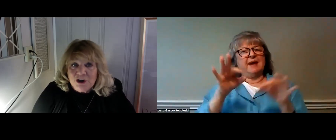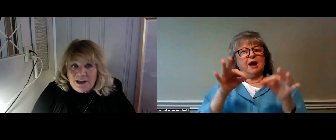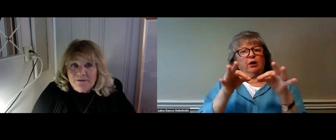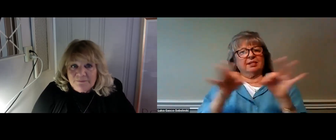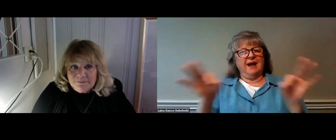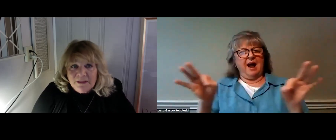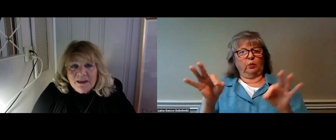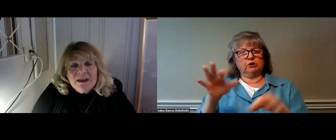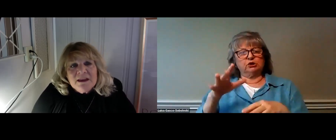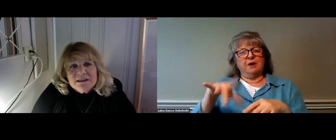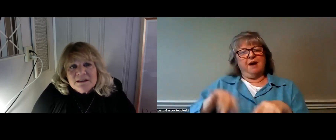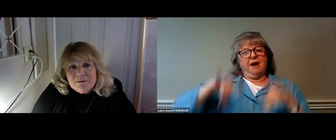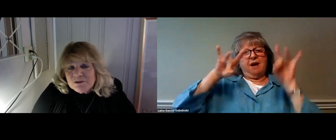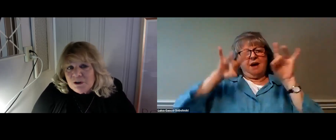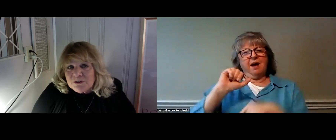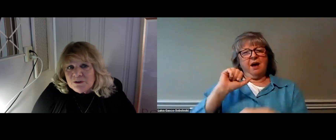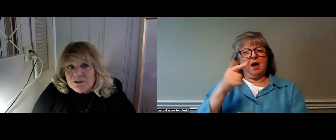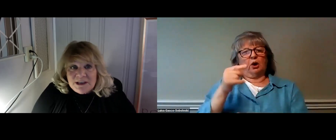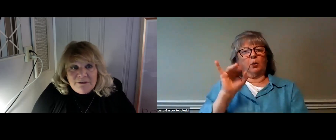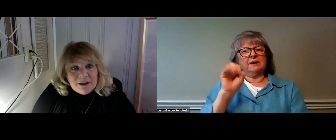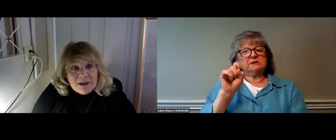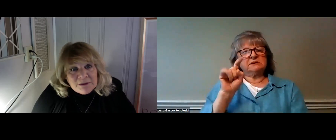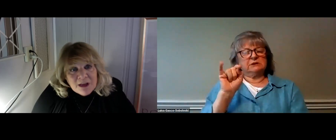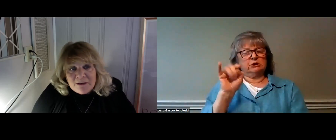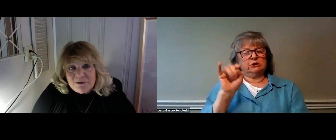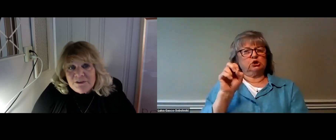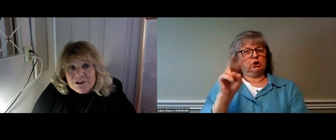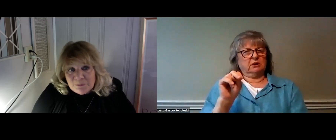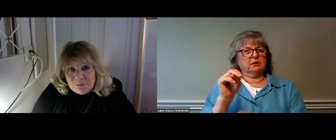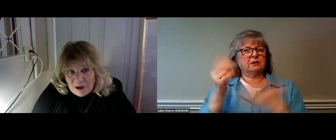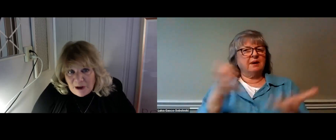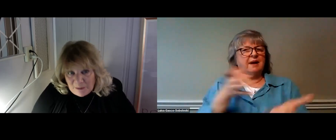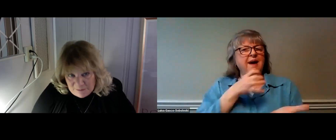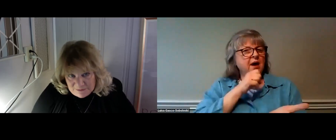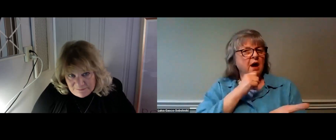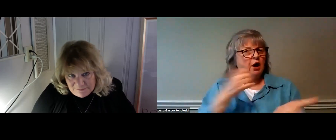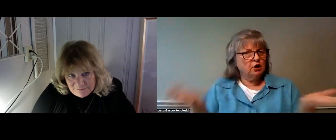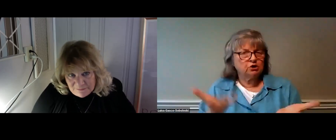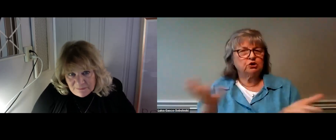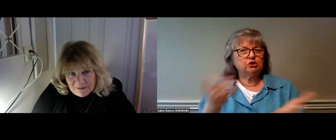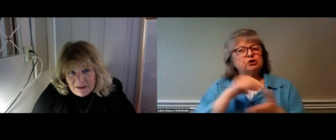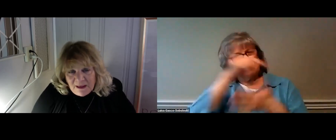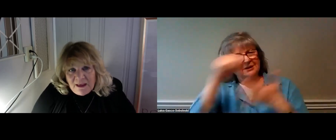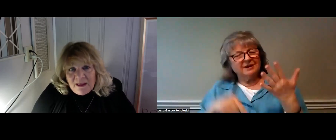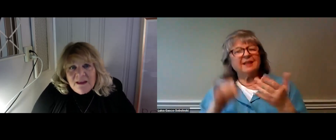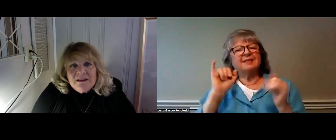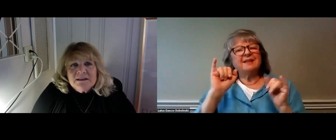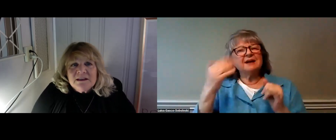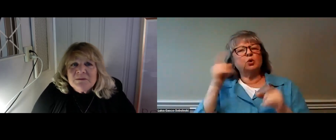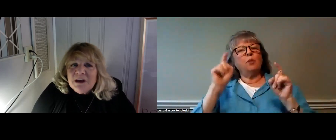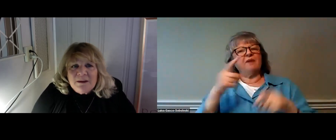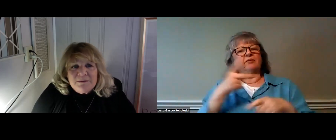learning. Some children are deaf and blind with vision problems. Sometimes